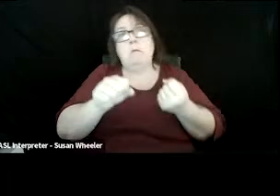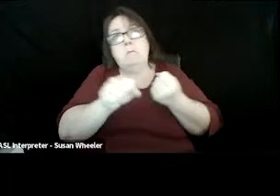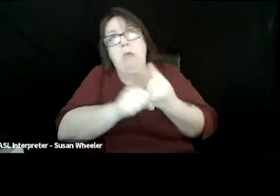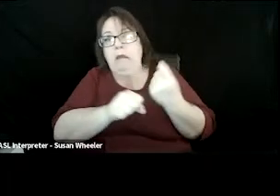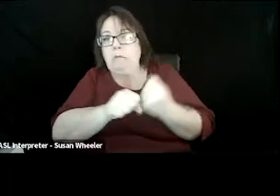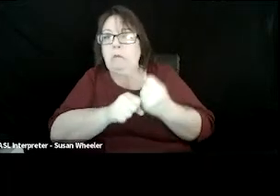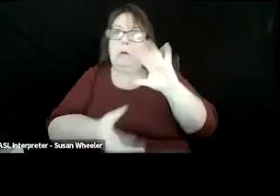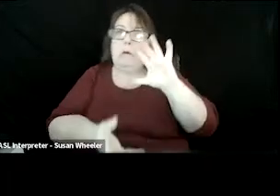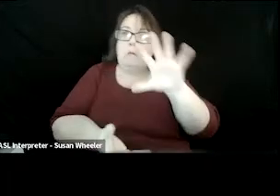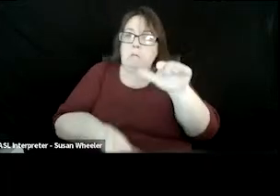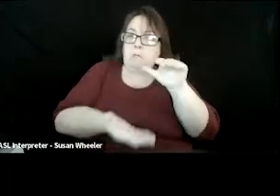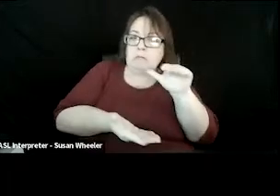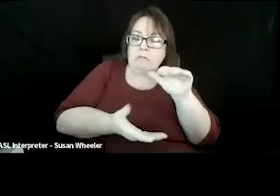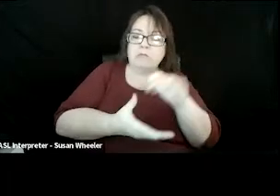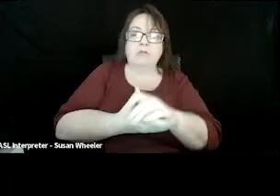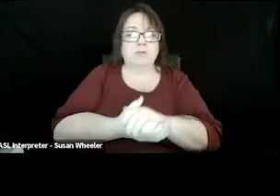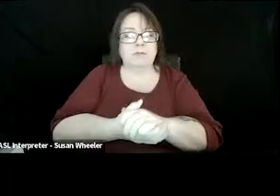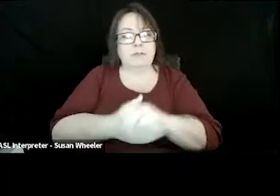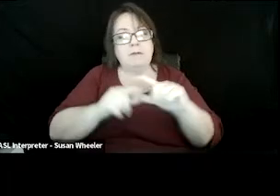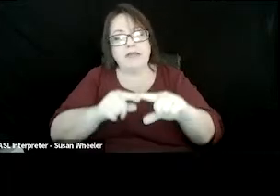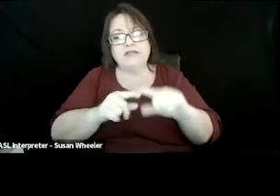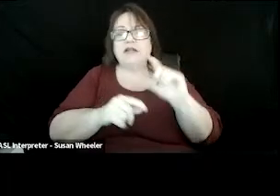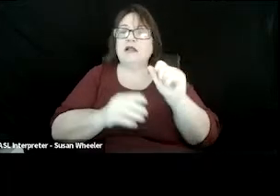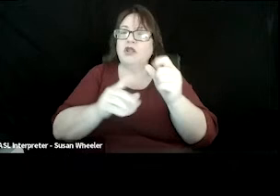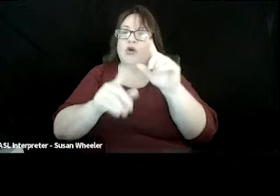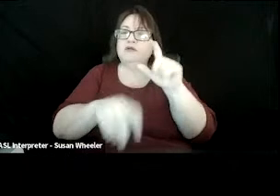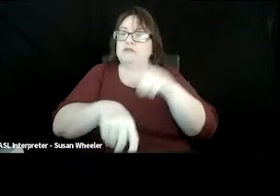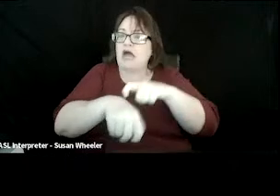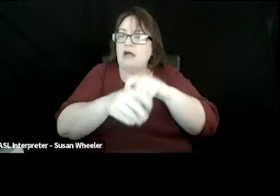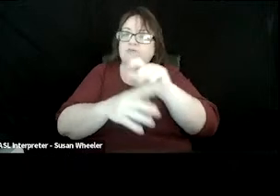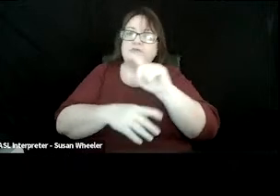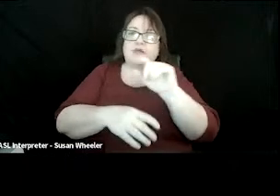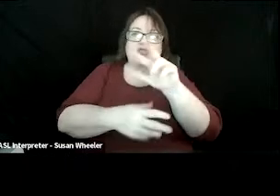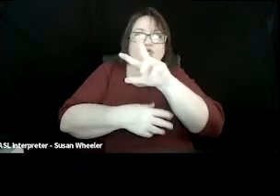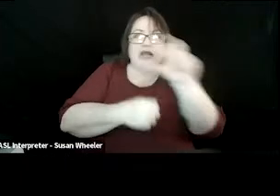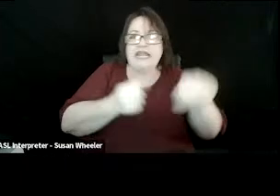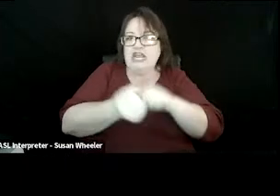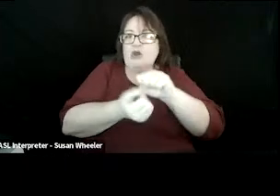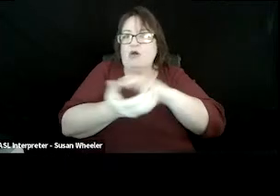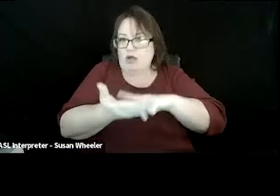a certain amount based on a term, this is a three-year contract example.